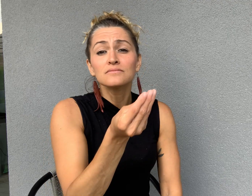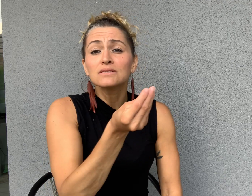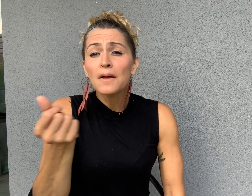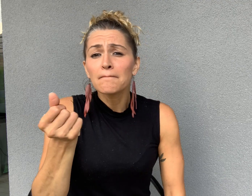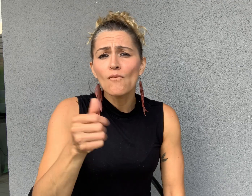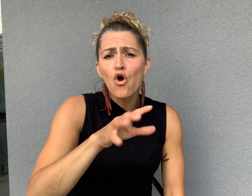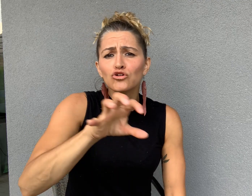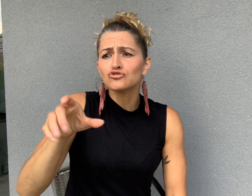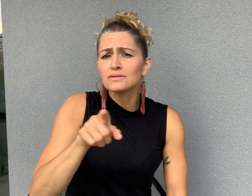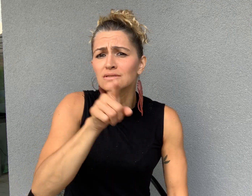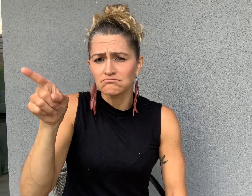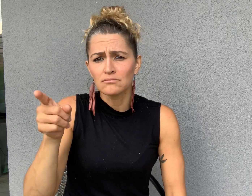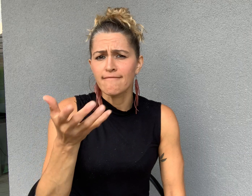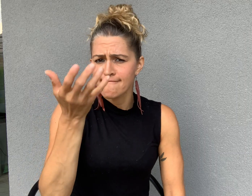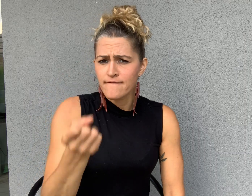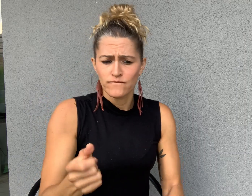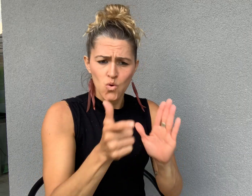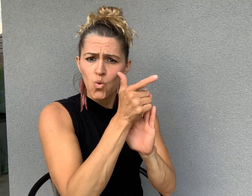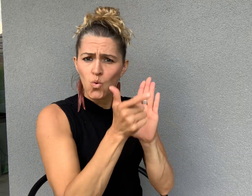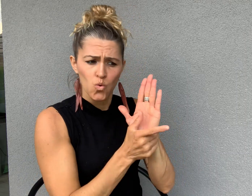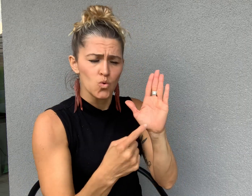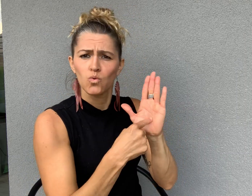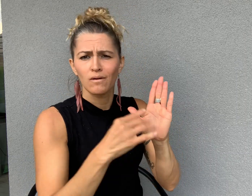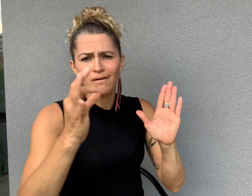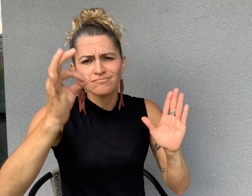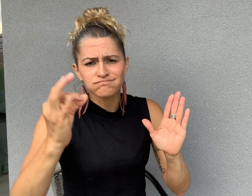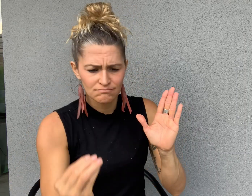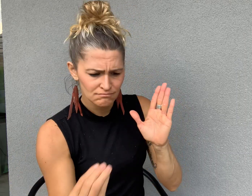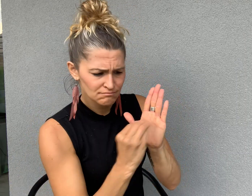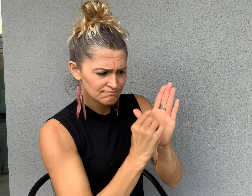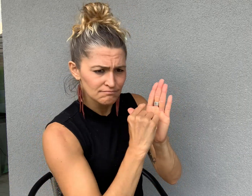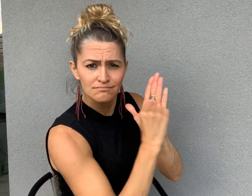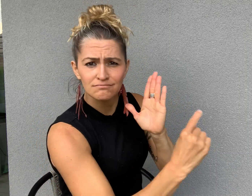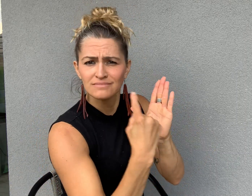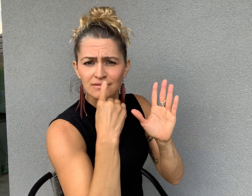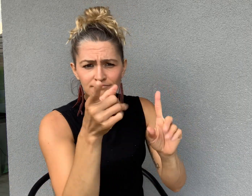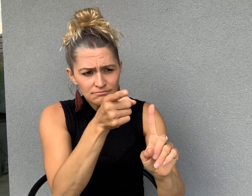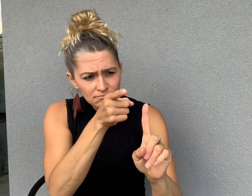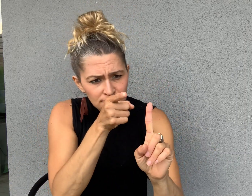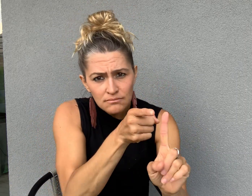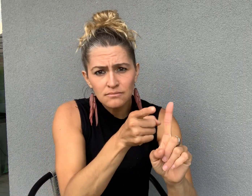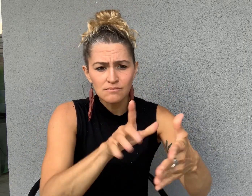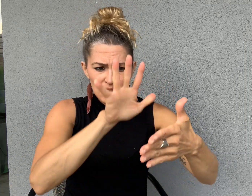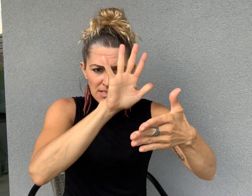Some countries have laws that specifically address